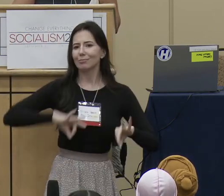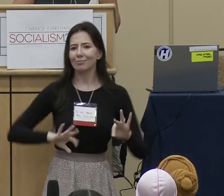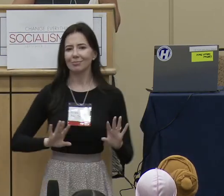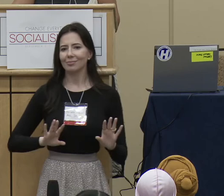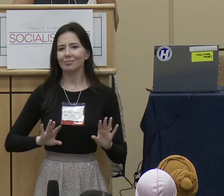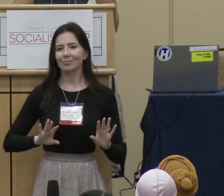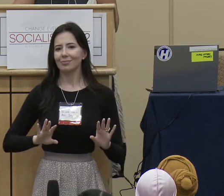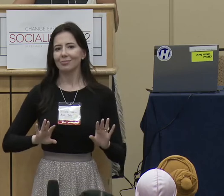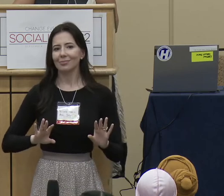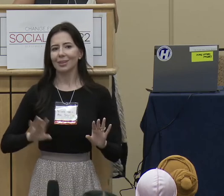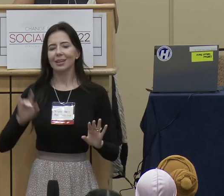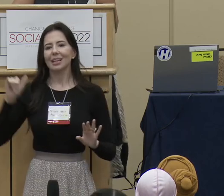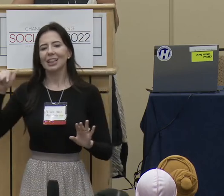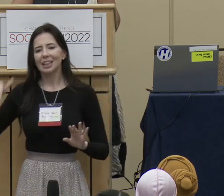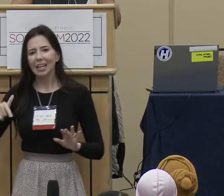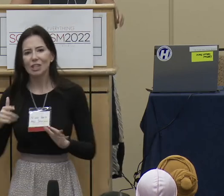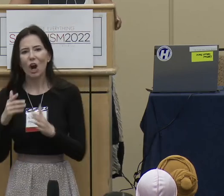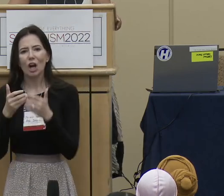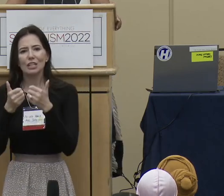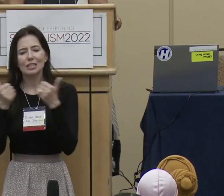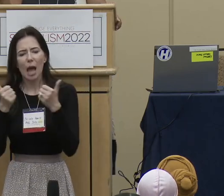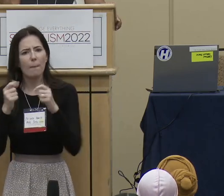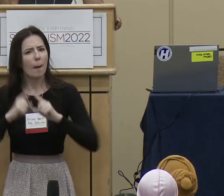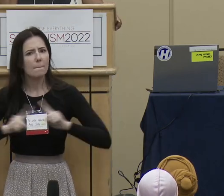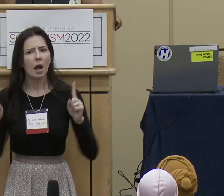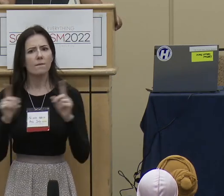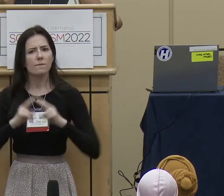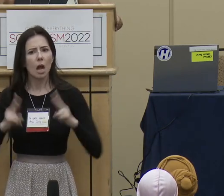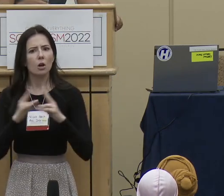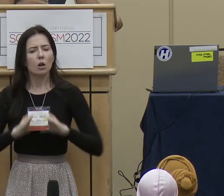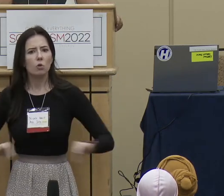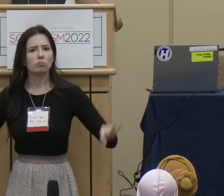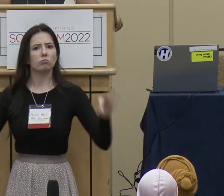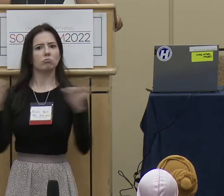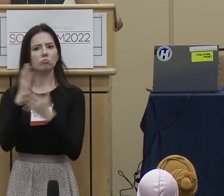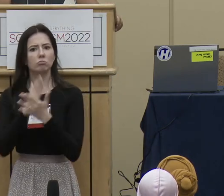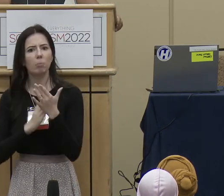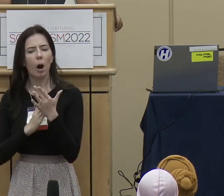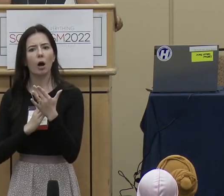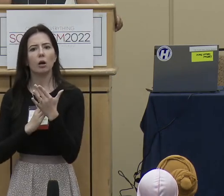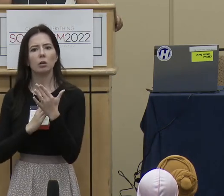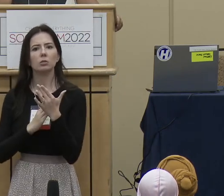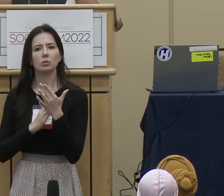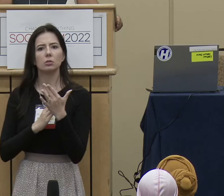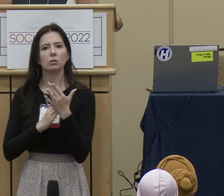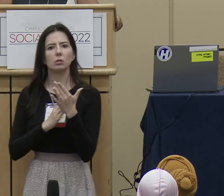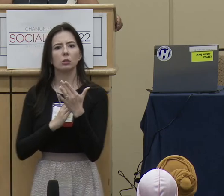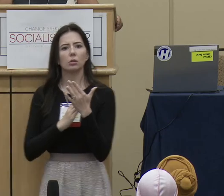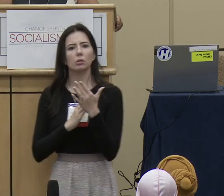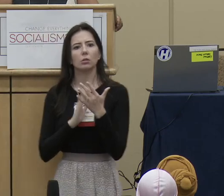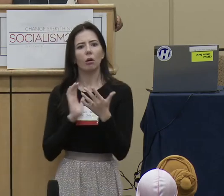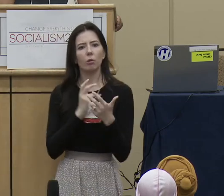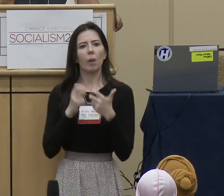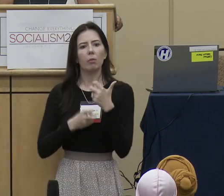add on. These are intrinsic to the beast itself, right. And